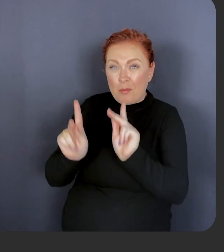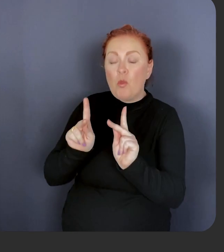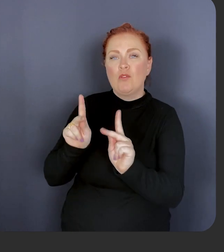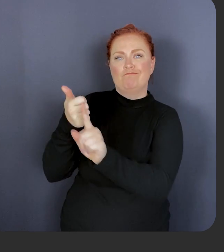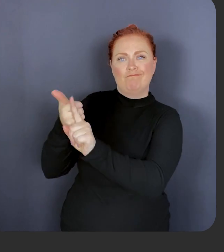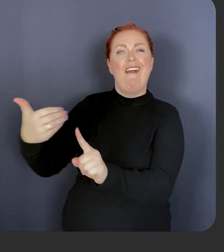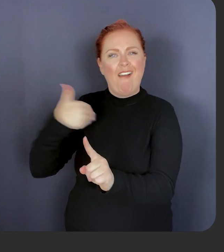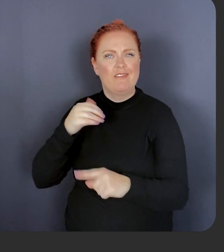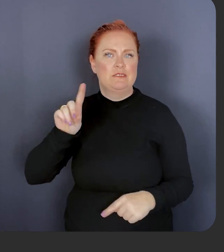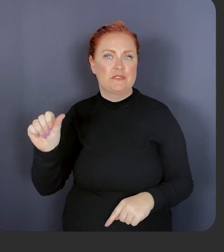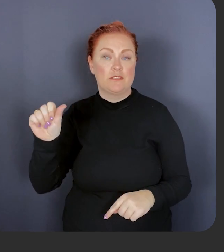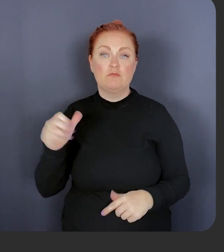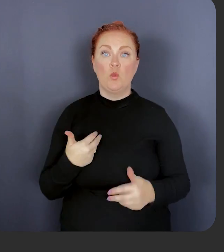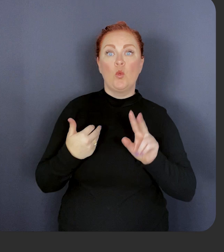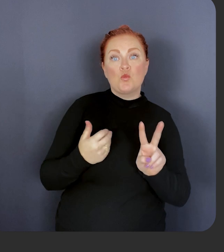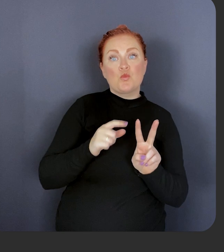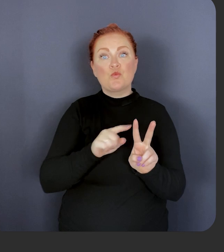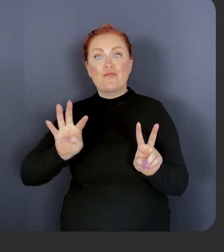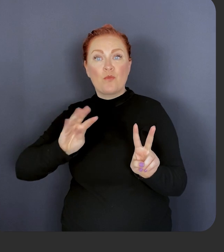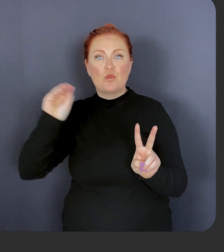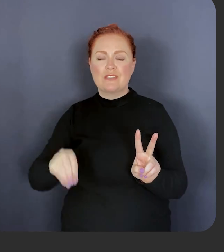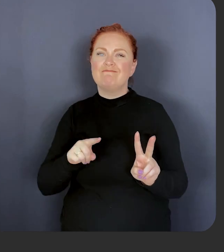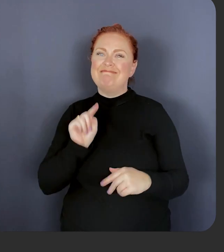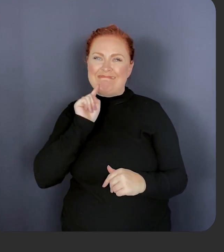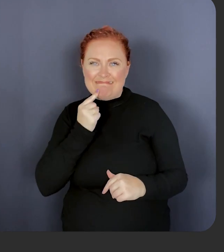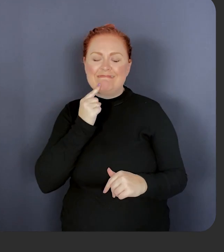have some form of disability, with about 2% to 4%